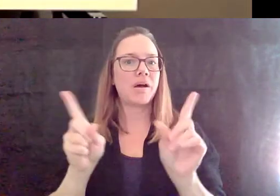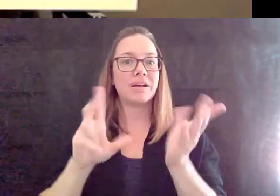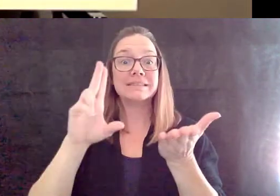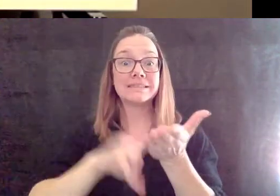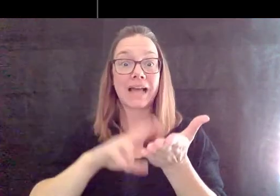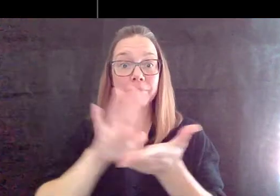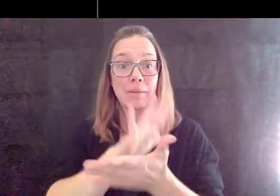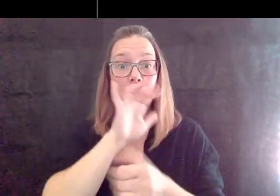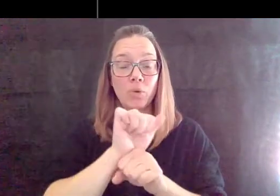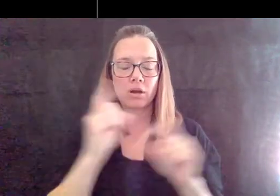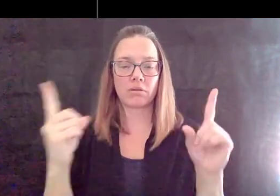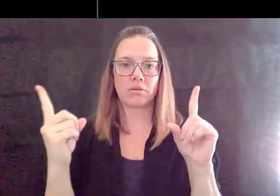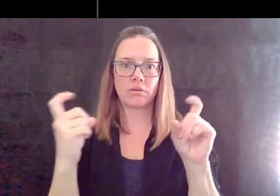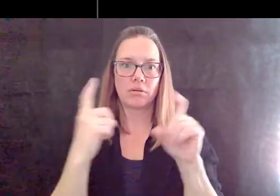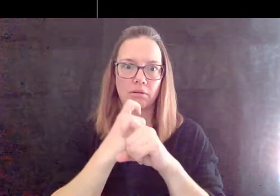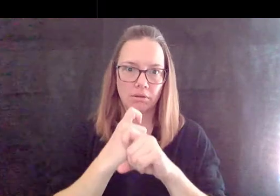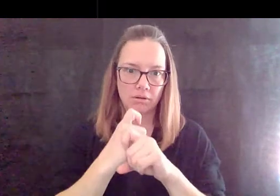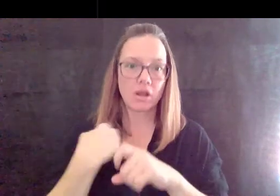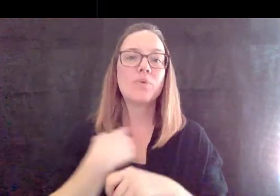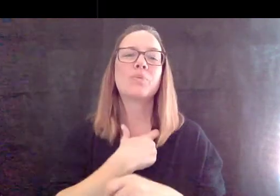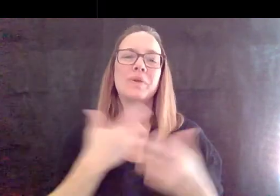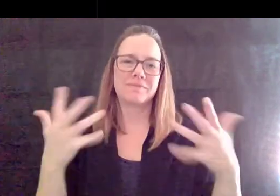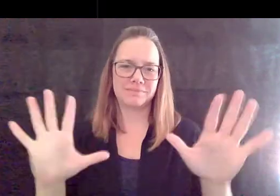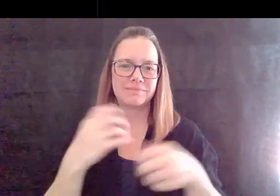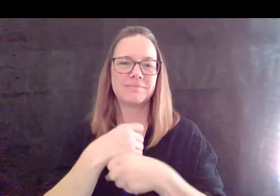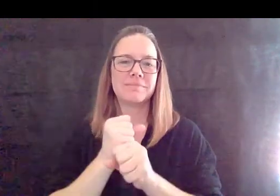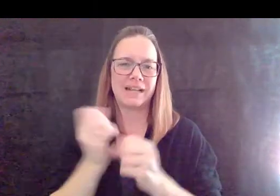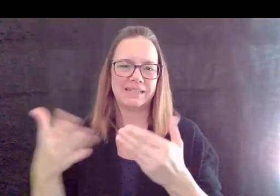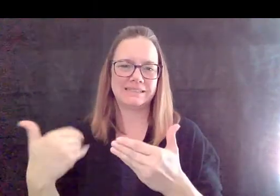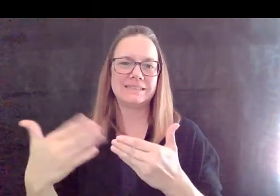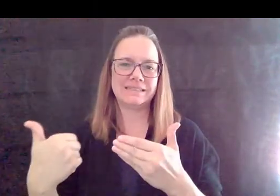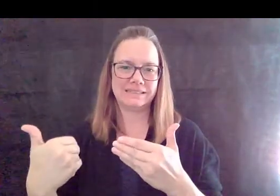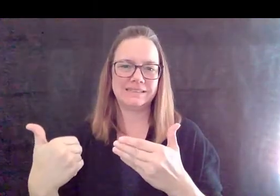And now I'm happy to say we made it easy. [VIDEO PLAYBACK]